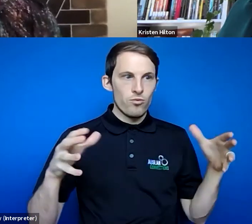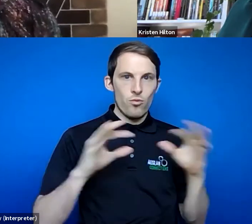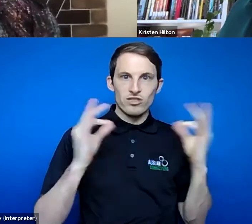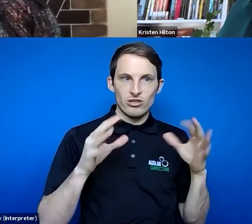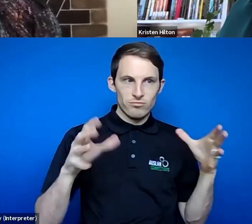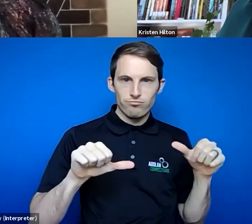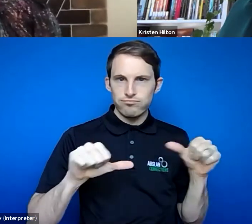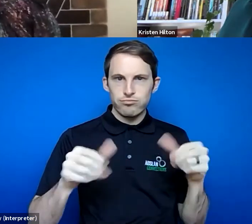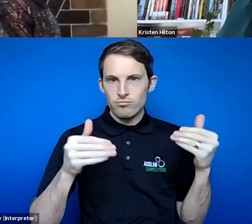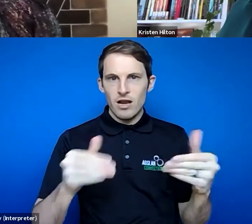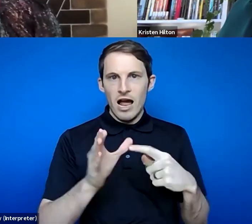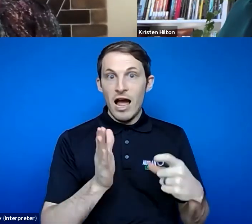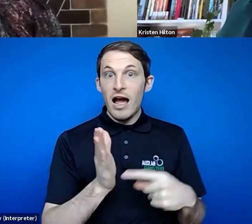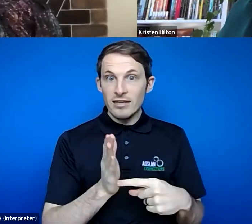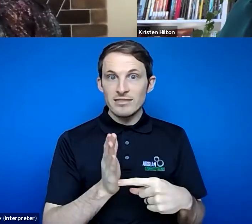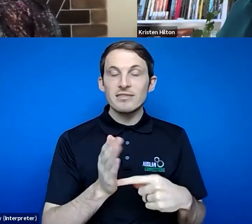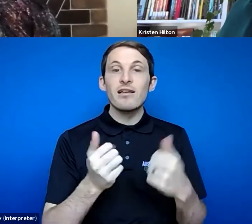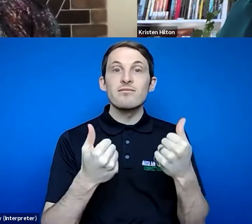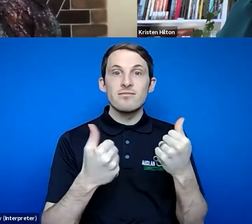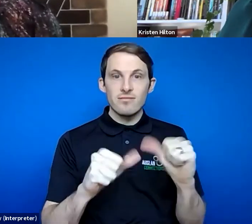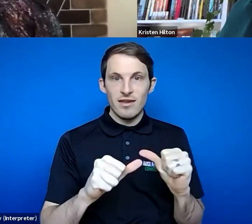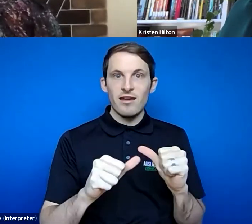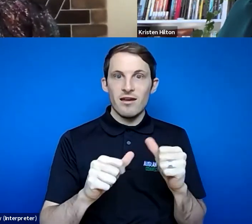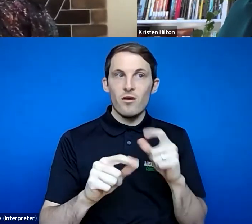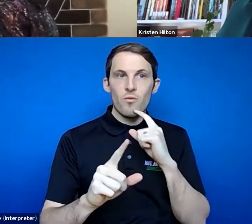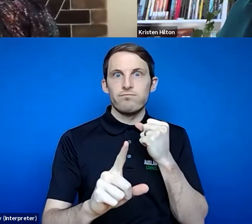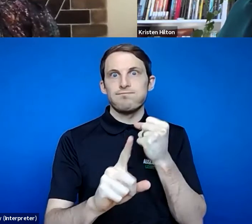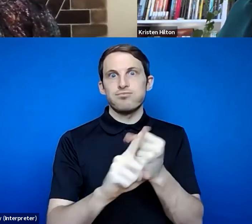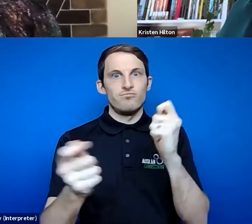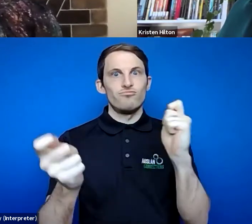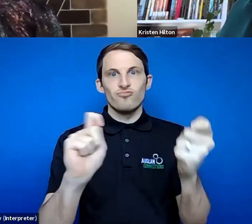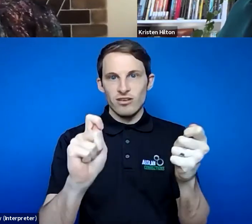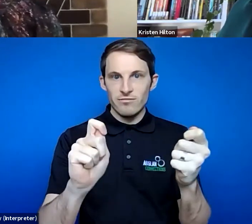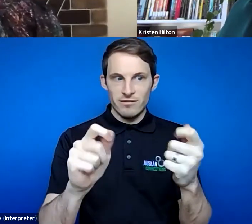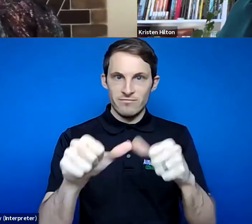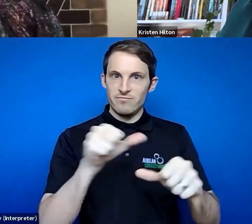then it happens in the most impactful way if people have got together the evidence about